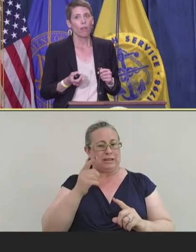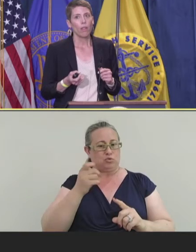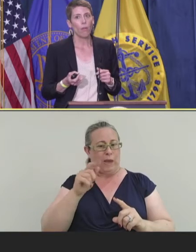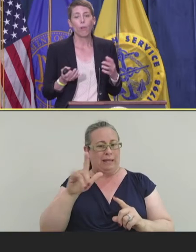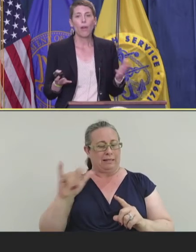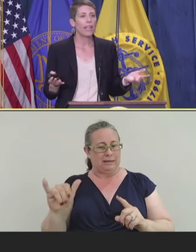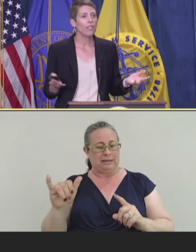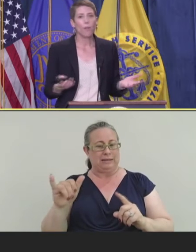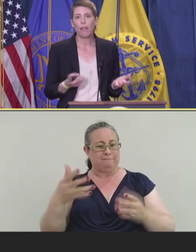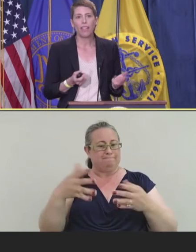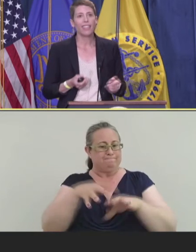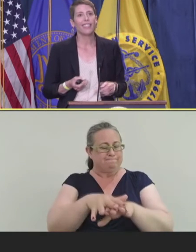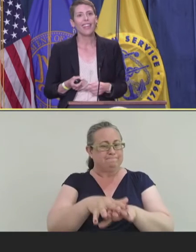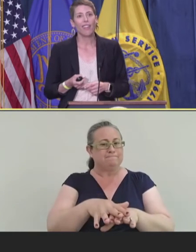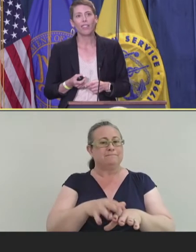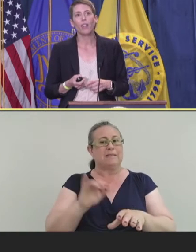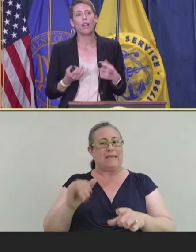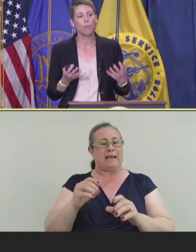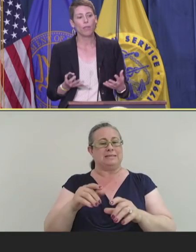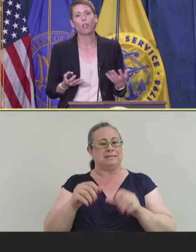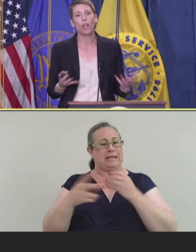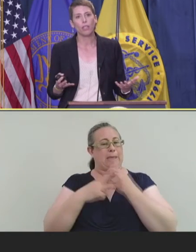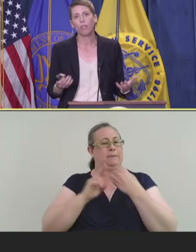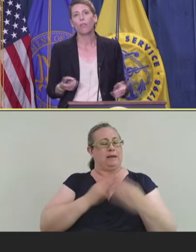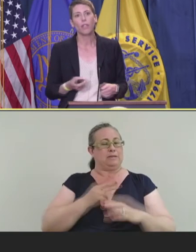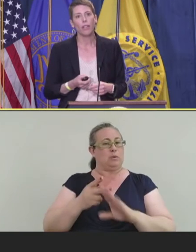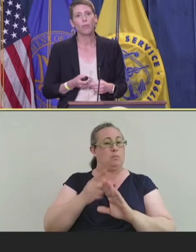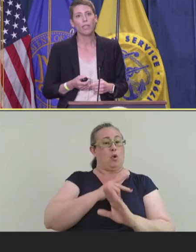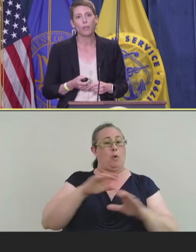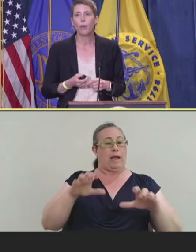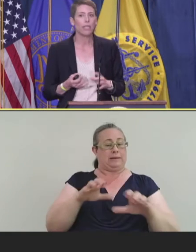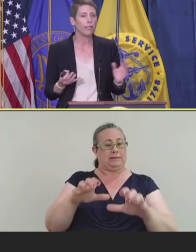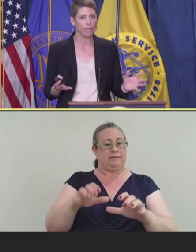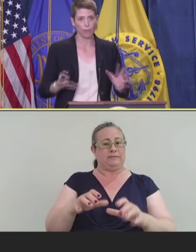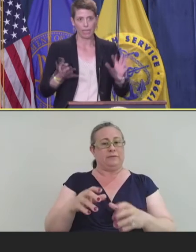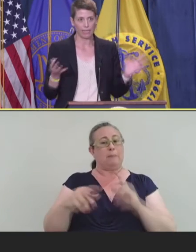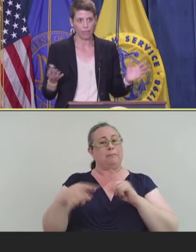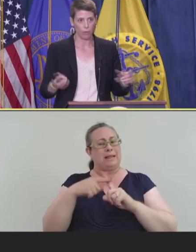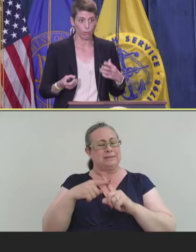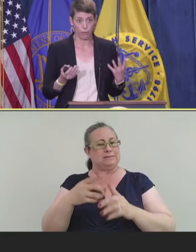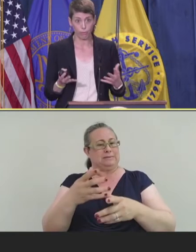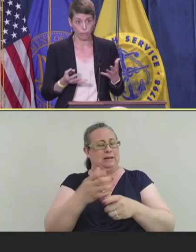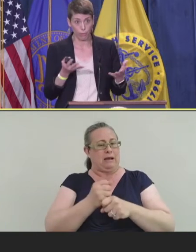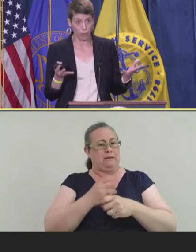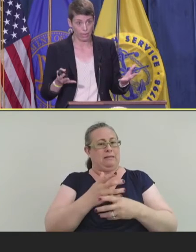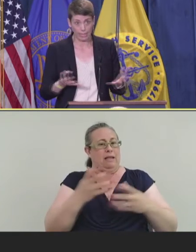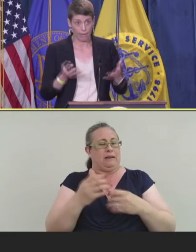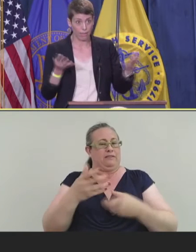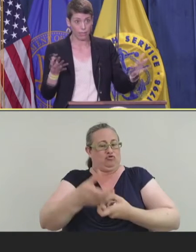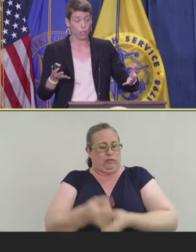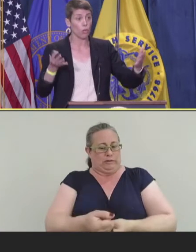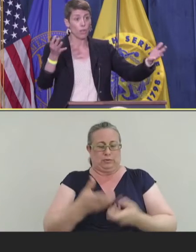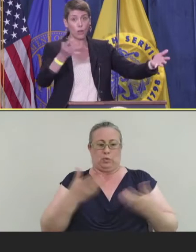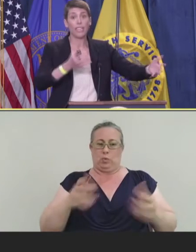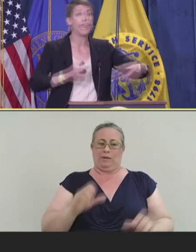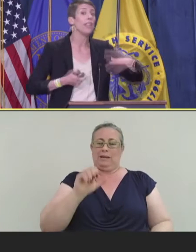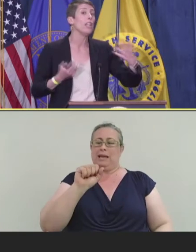you know, proactive about this, and also has built trust over the years. Because we don't want to stigmatize anyone and we don't want to say it's you and your identity and